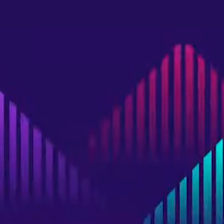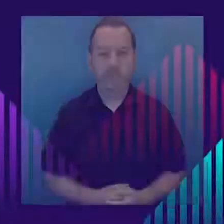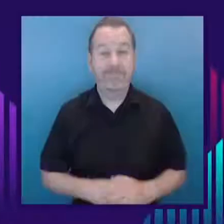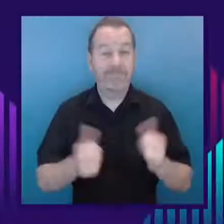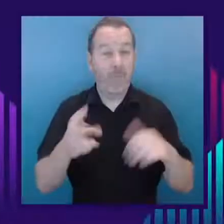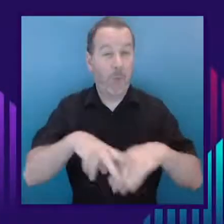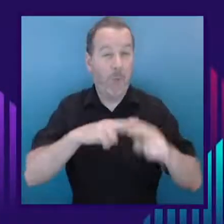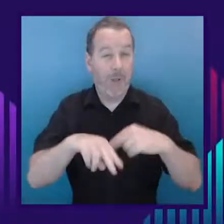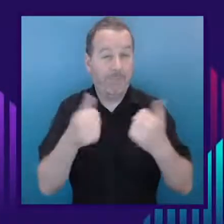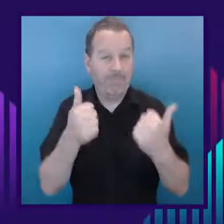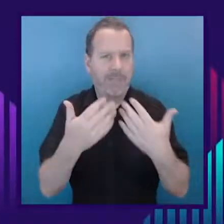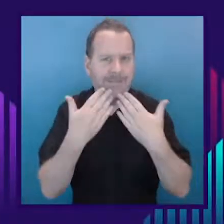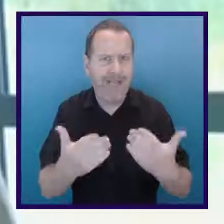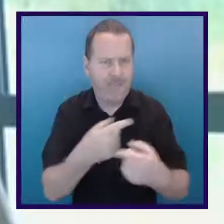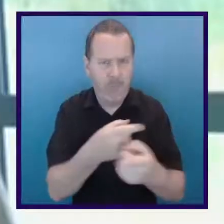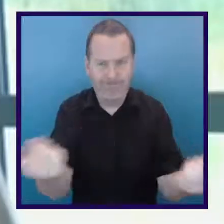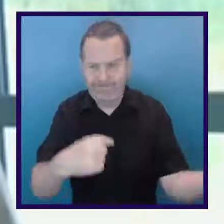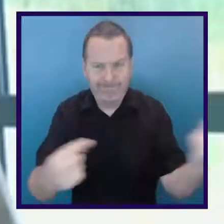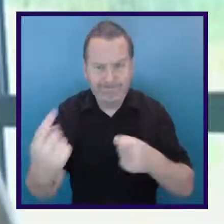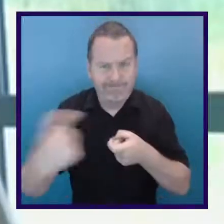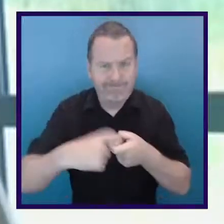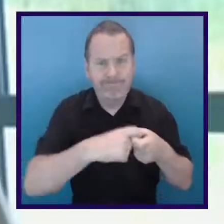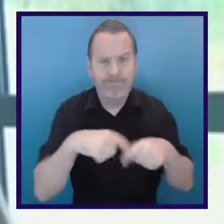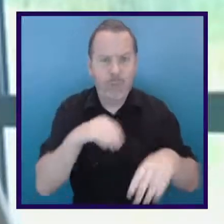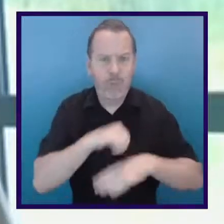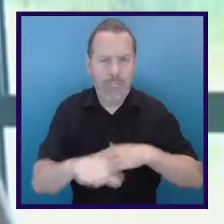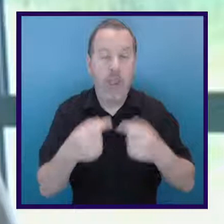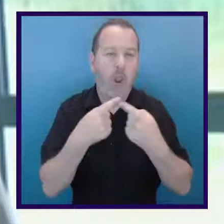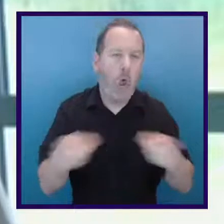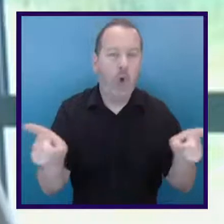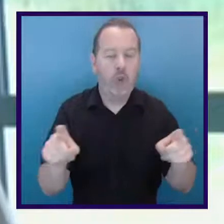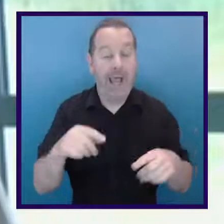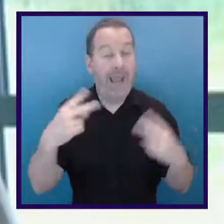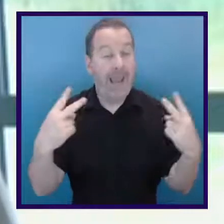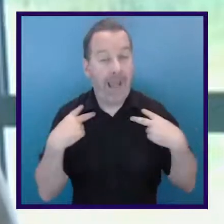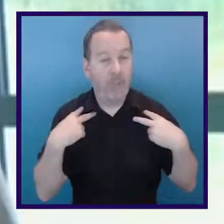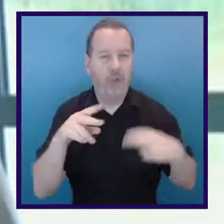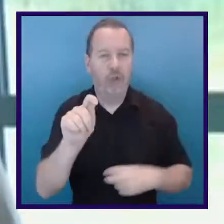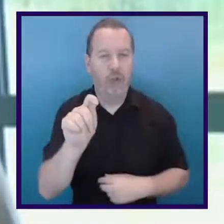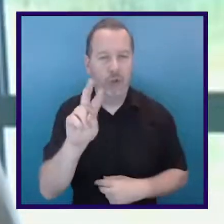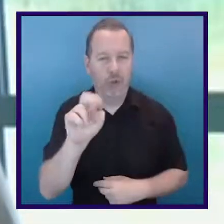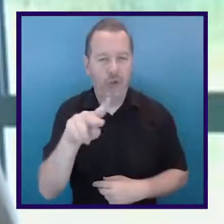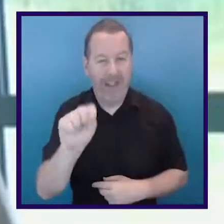Welcome. Thank you for joining us today for the launch of the Language Trends Northern Ireland research.